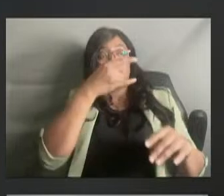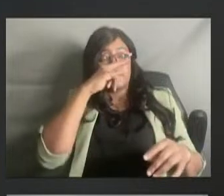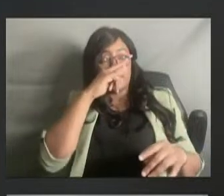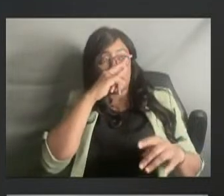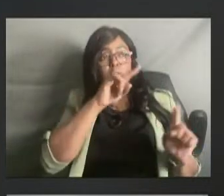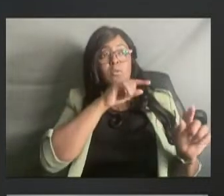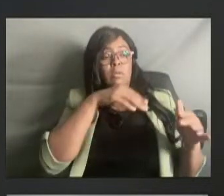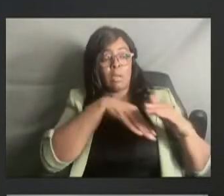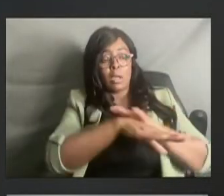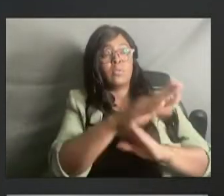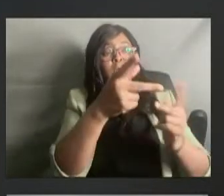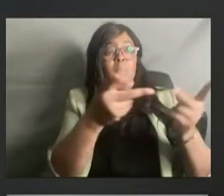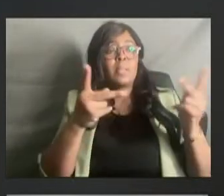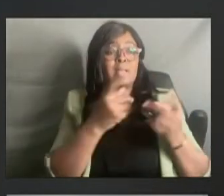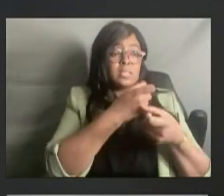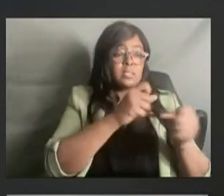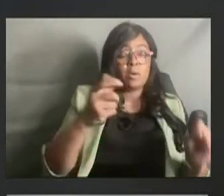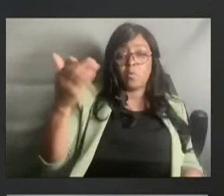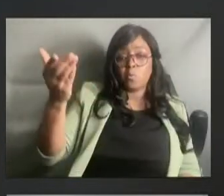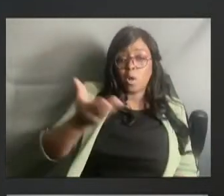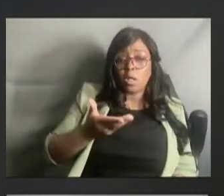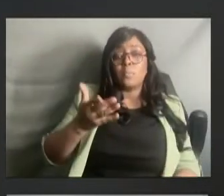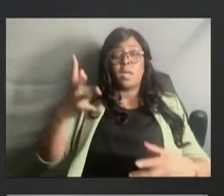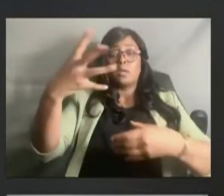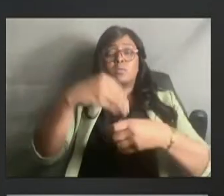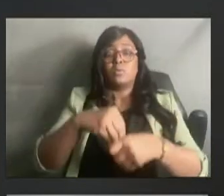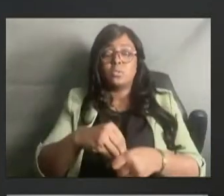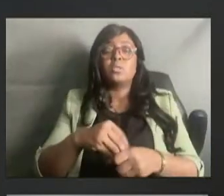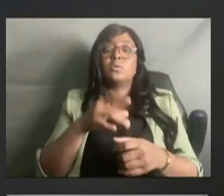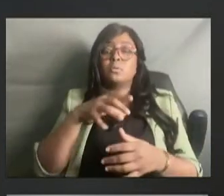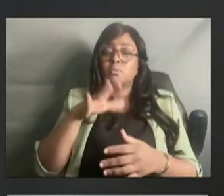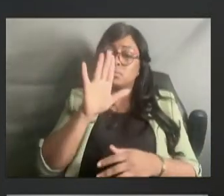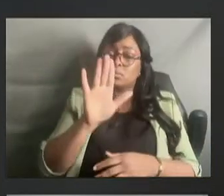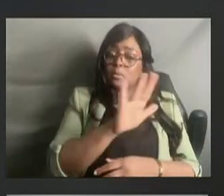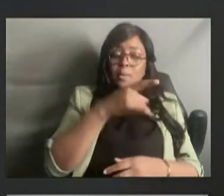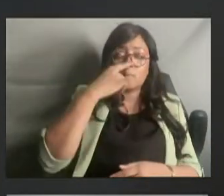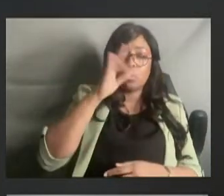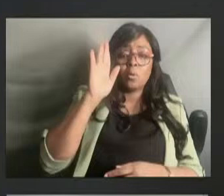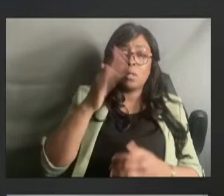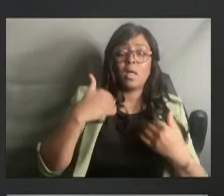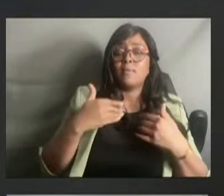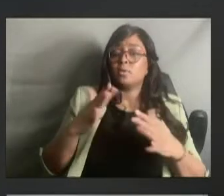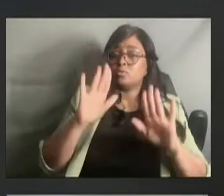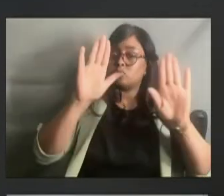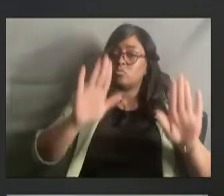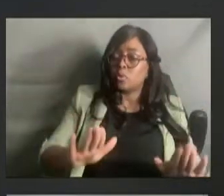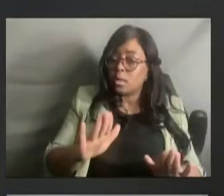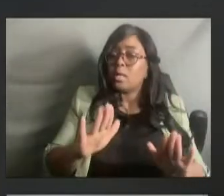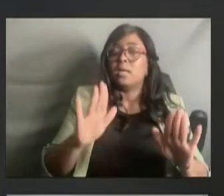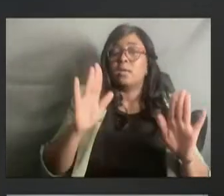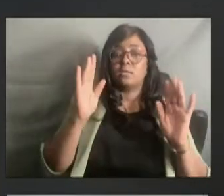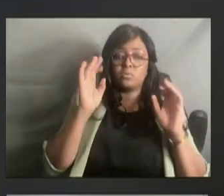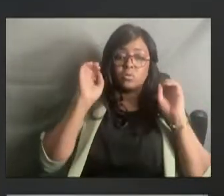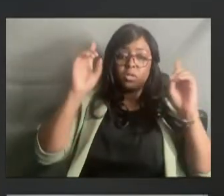that they're sending their child to a place that's safe, welcoming and inclusive, and